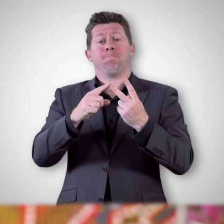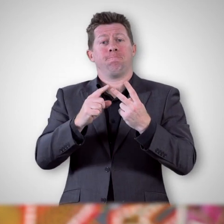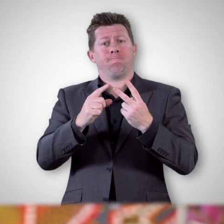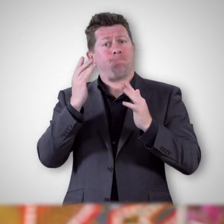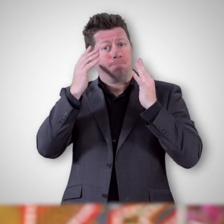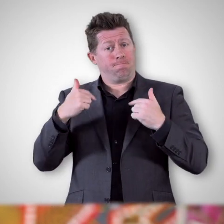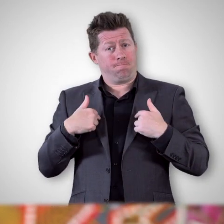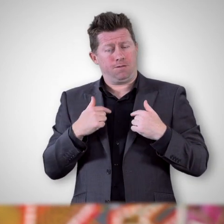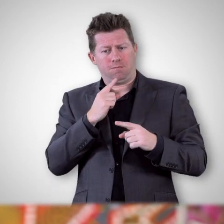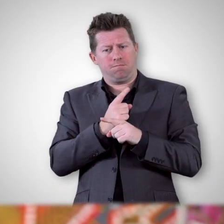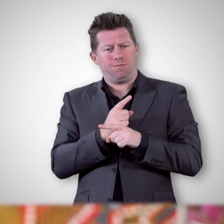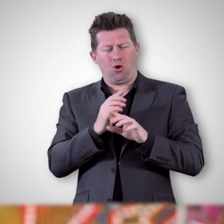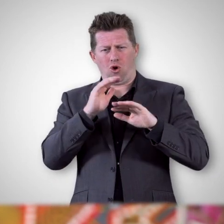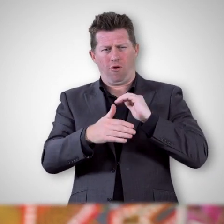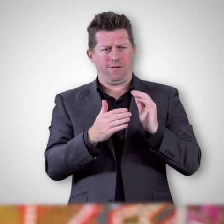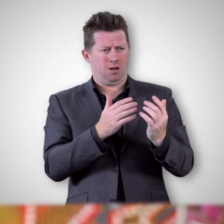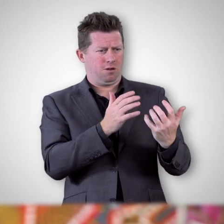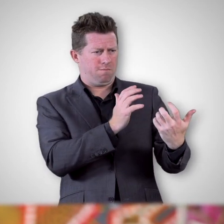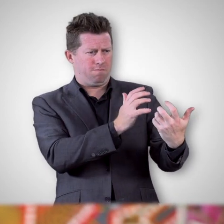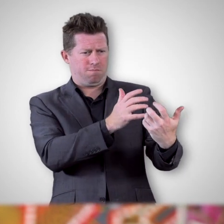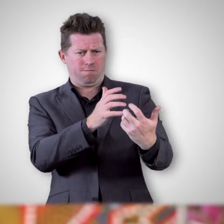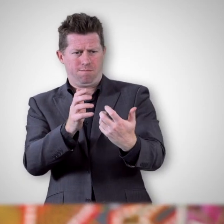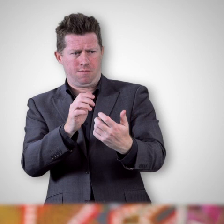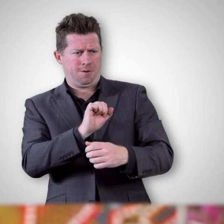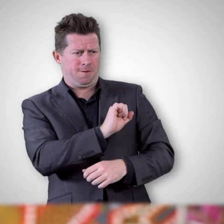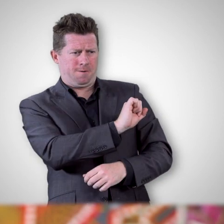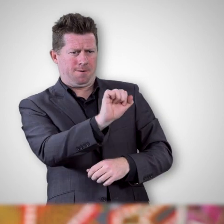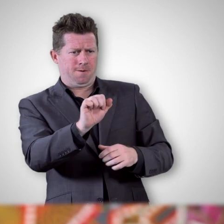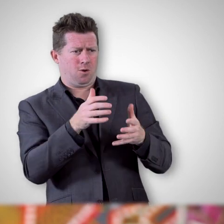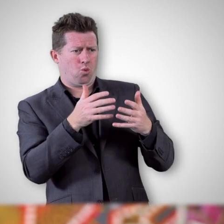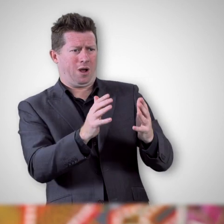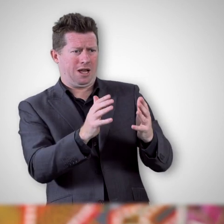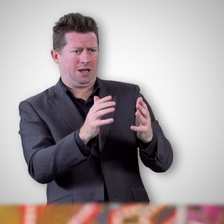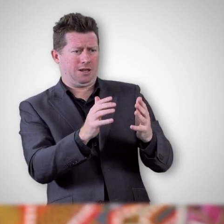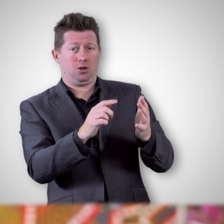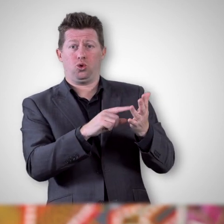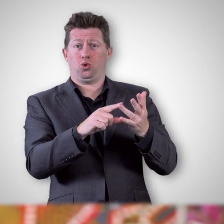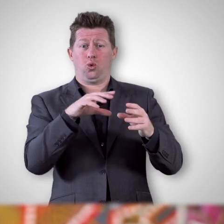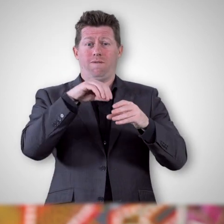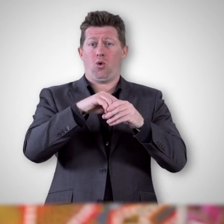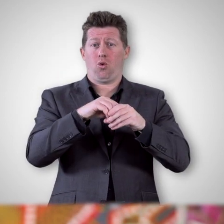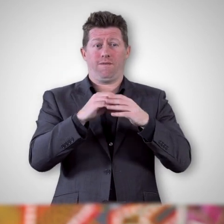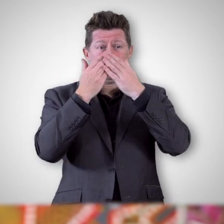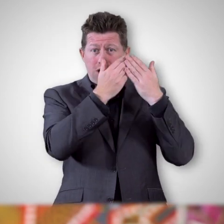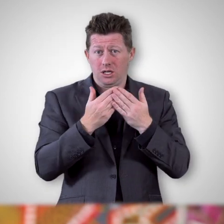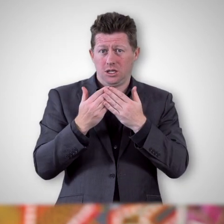make is thinking about the multiple ways that student can link to the learning, multiple ways